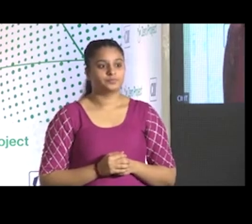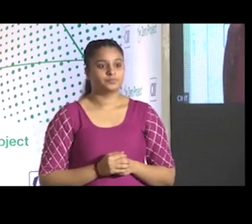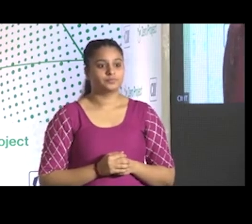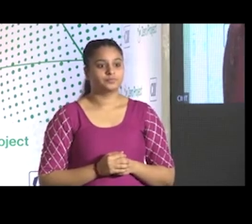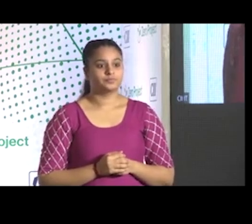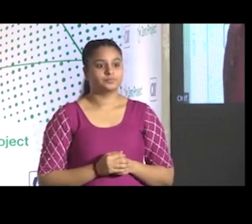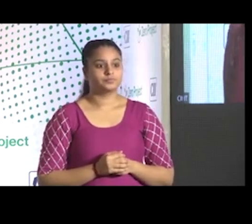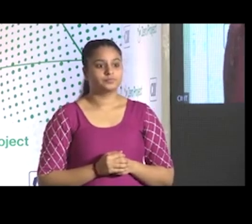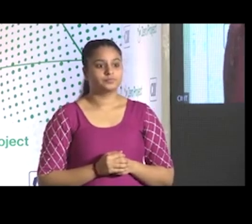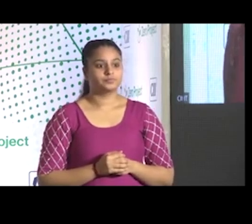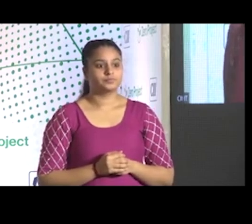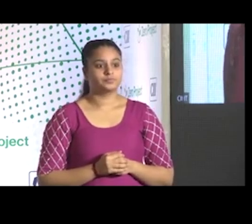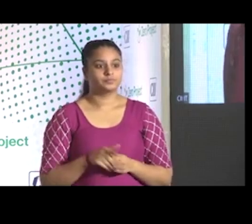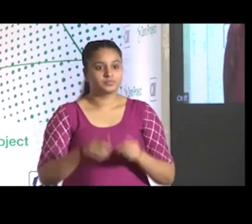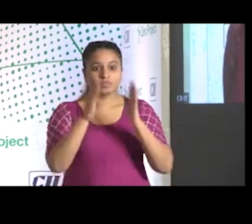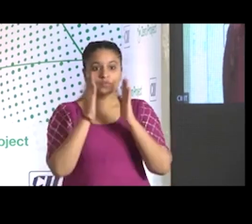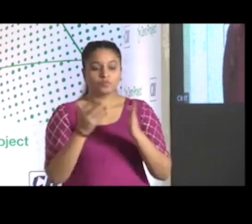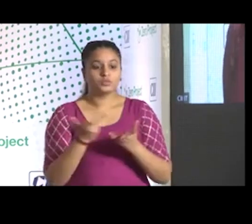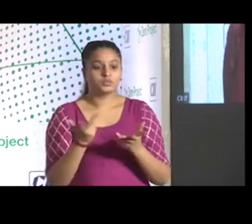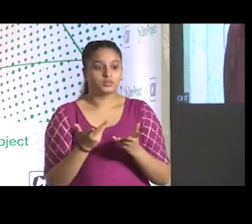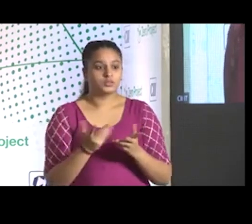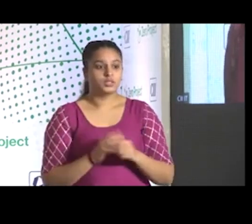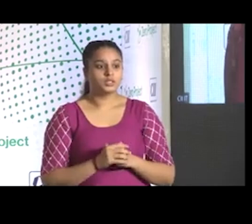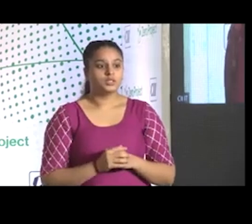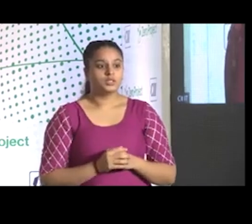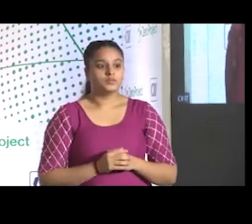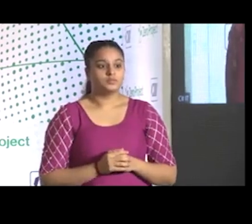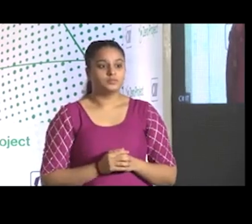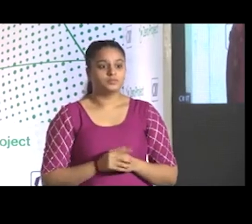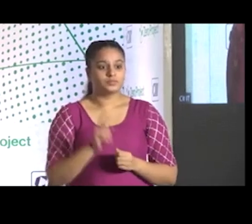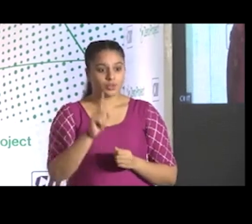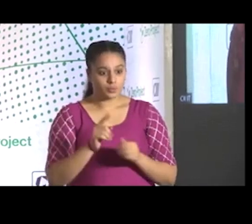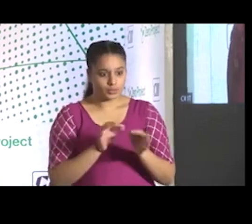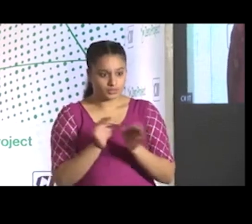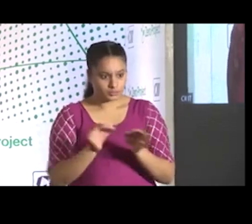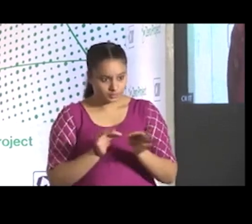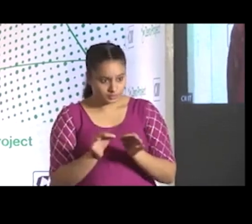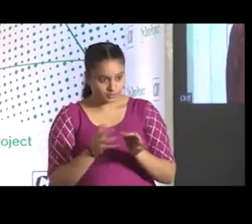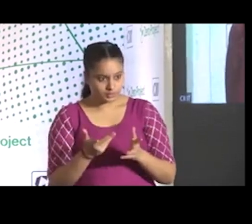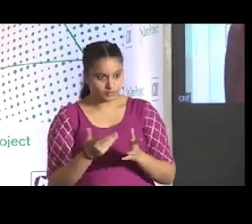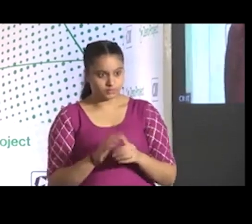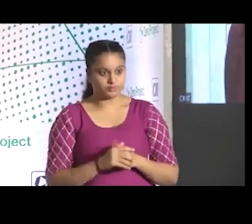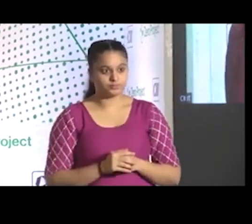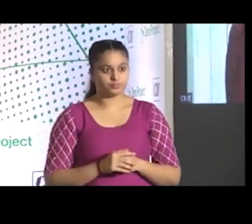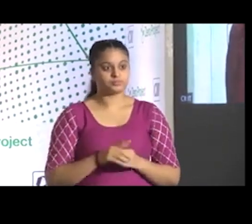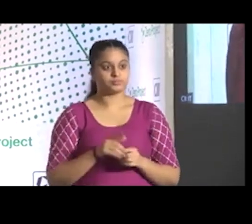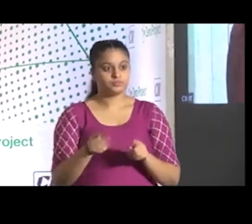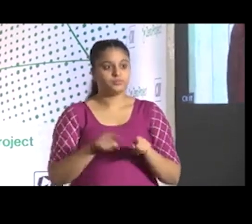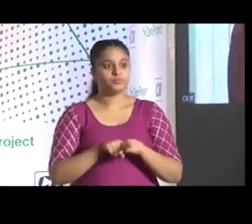it's focused on on on one or two examples, including the zero project. So you will have me here again in this panel